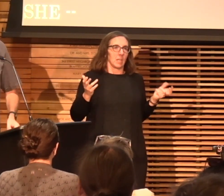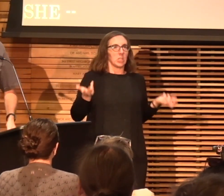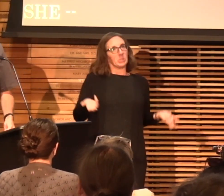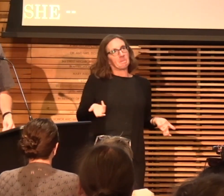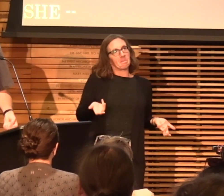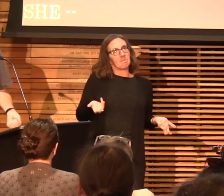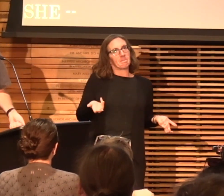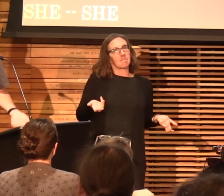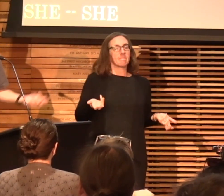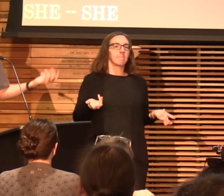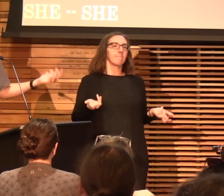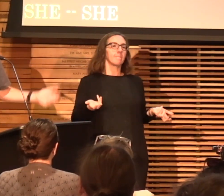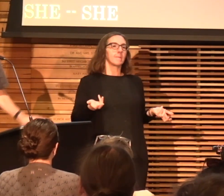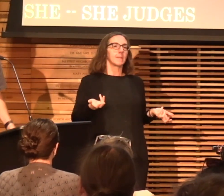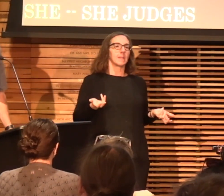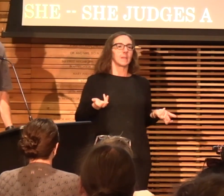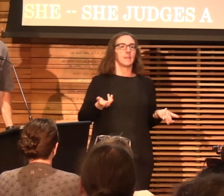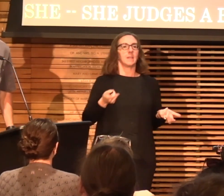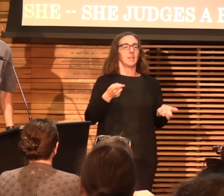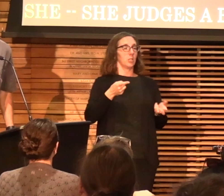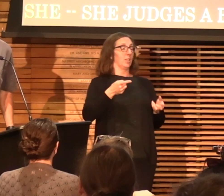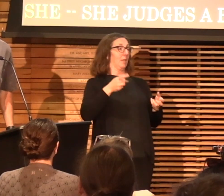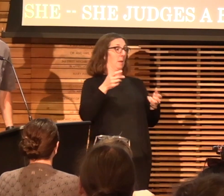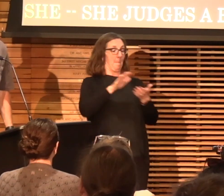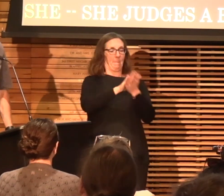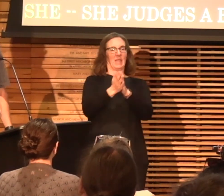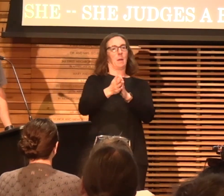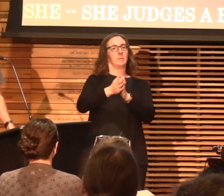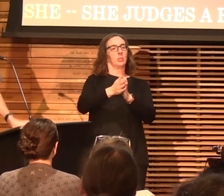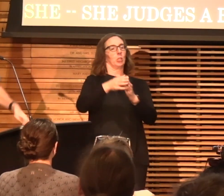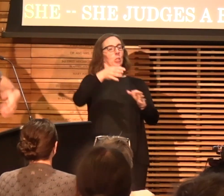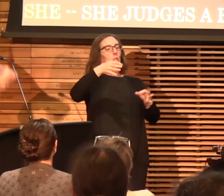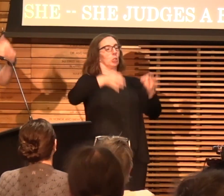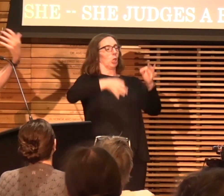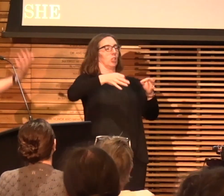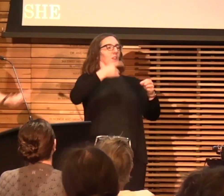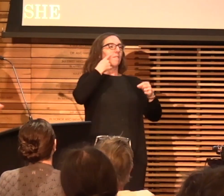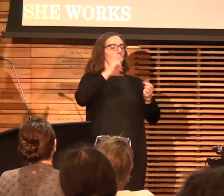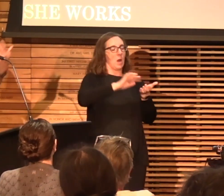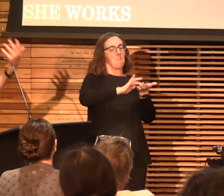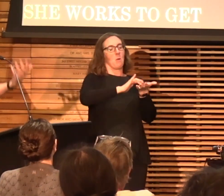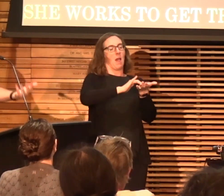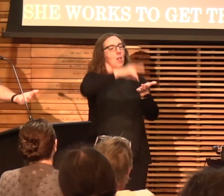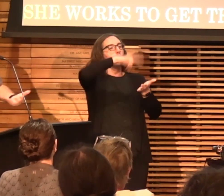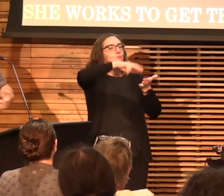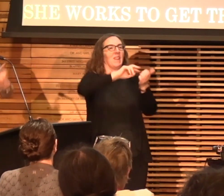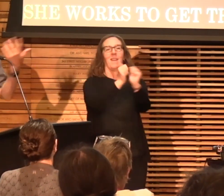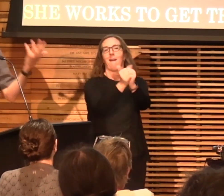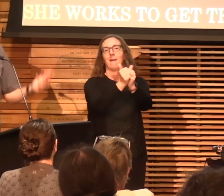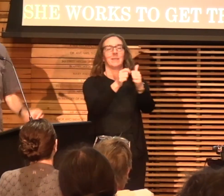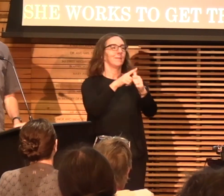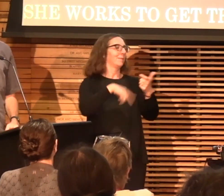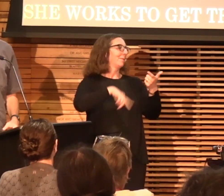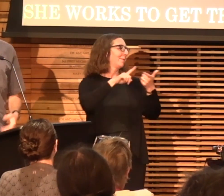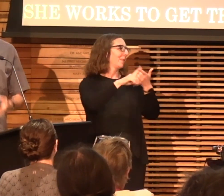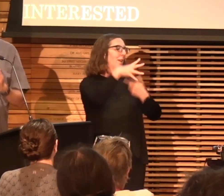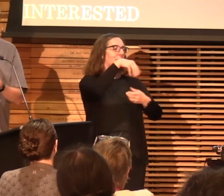She judges a braille reading contest. She works to get the United Nations interested in, the newly-created United Nations